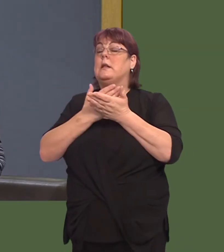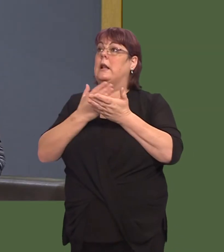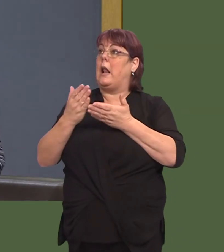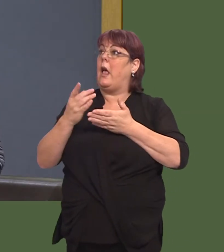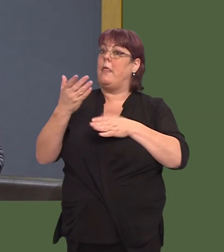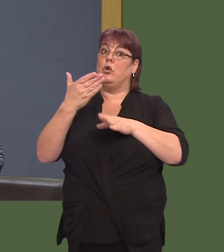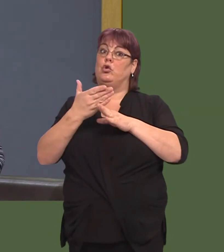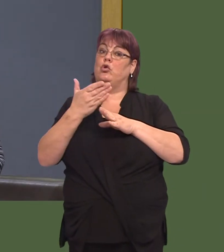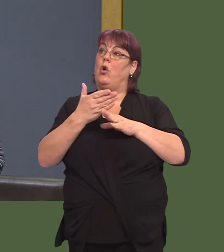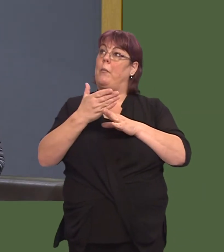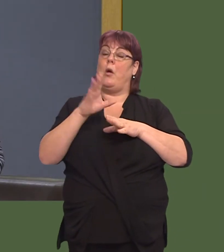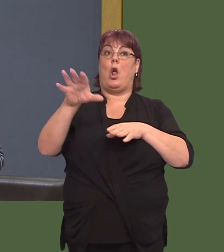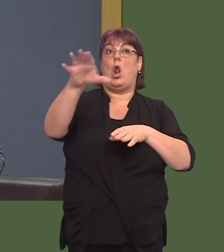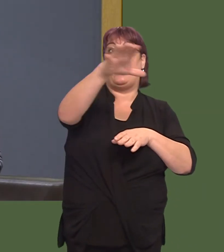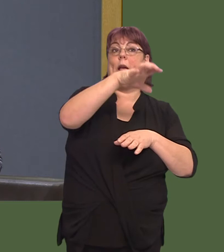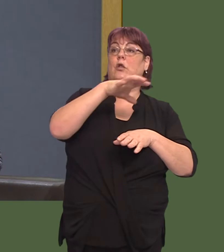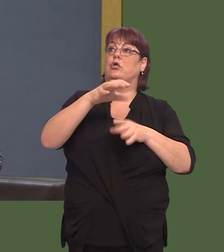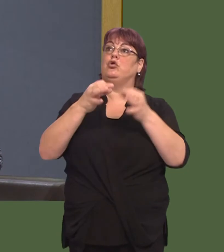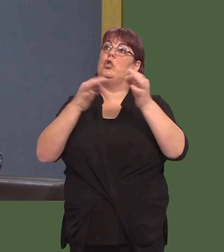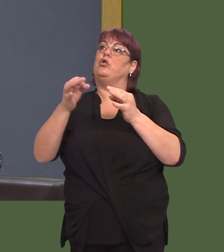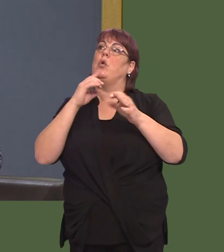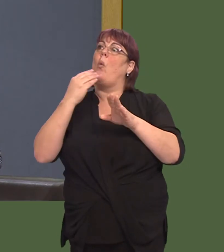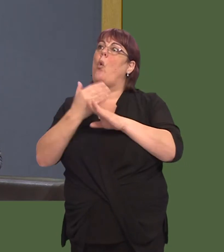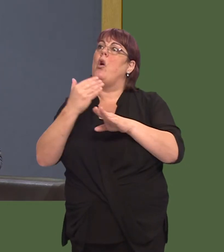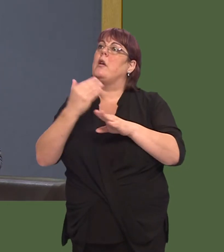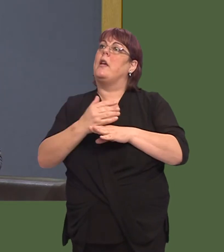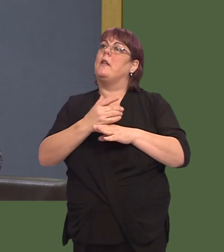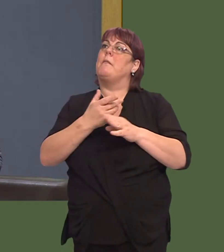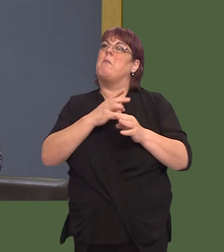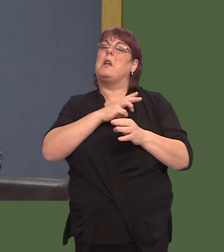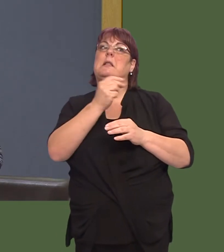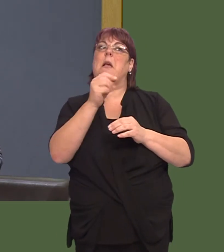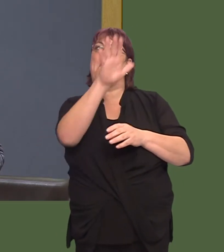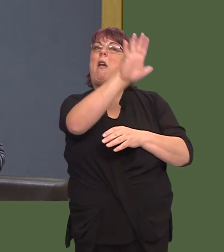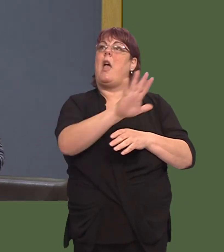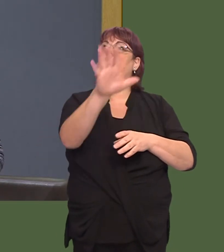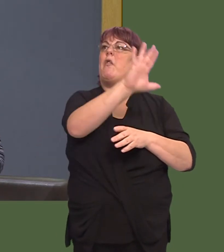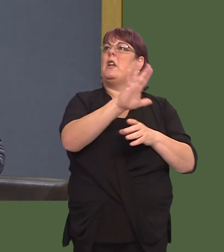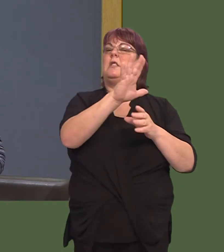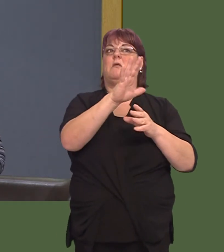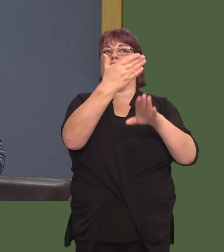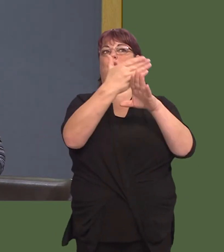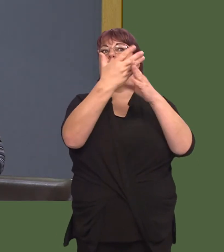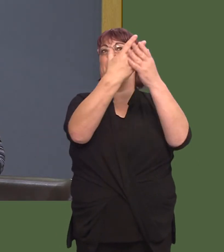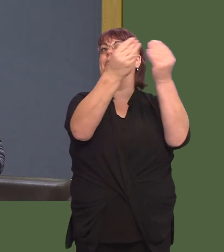if the intention was to spread Government jobs to all parts of Wales, retaining those that already existed.